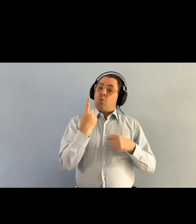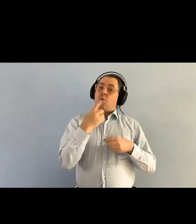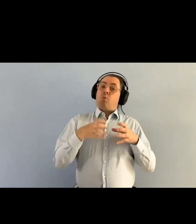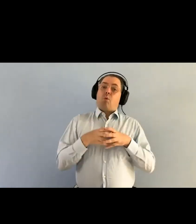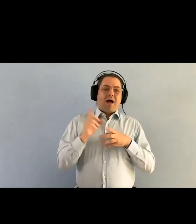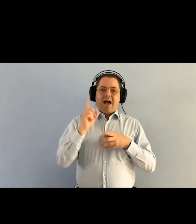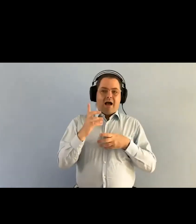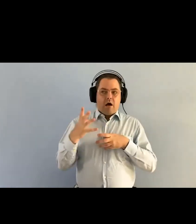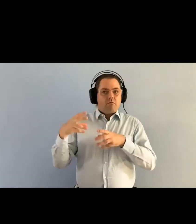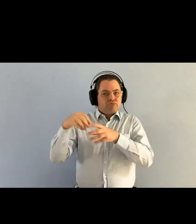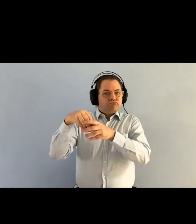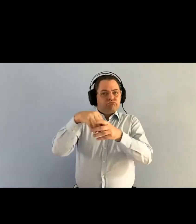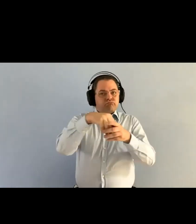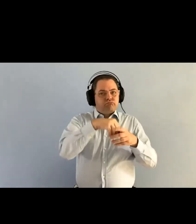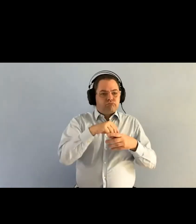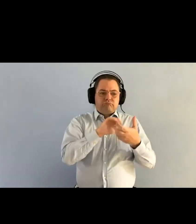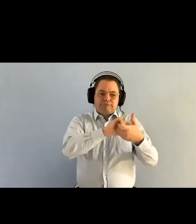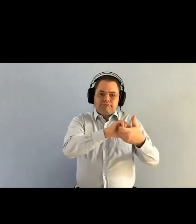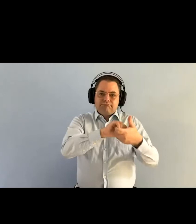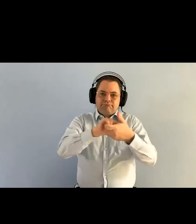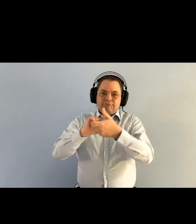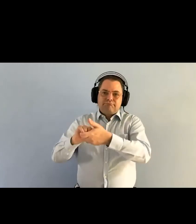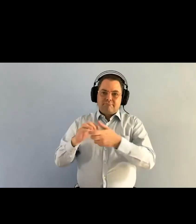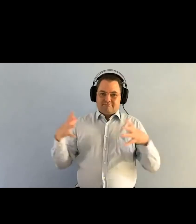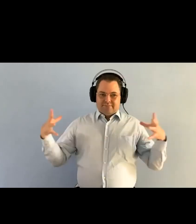period project, but it was started and done